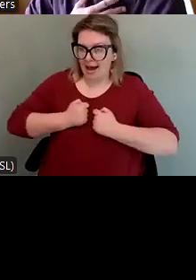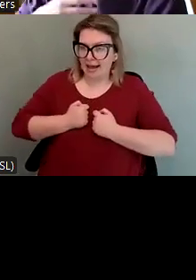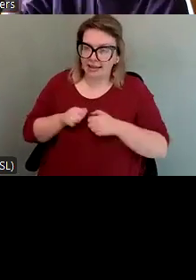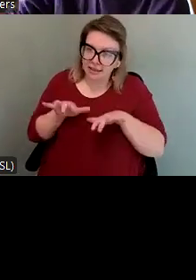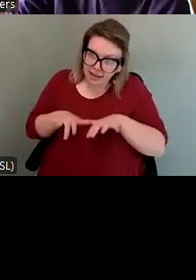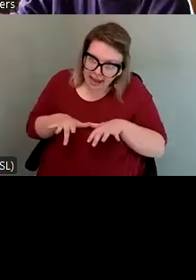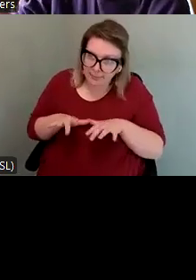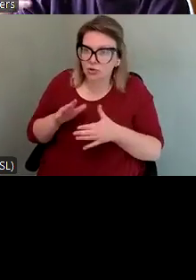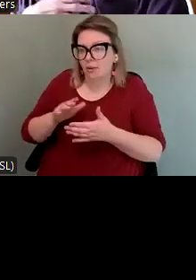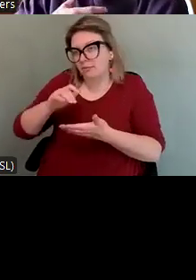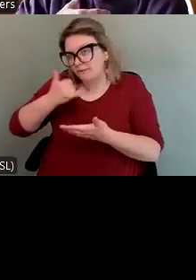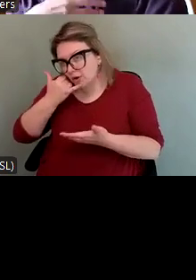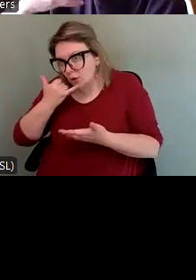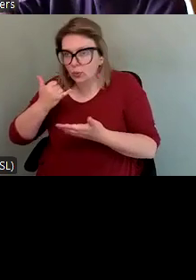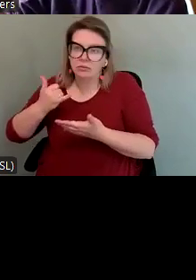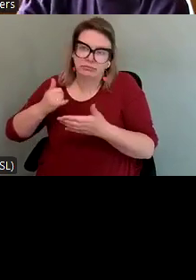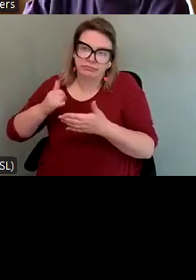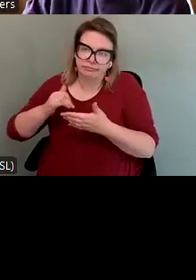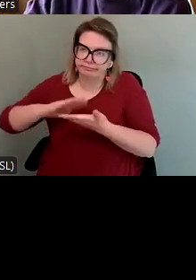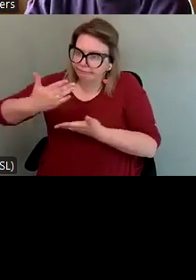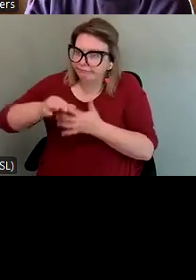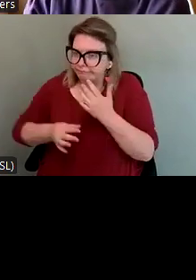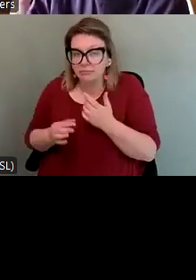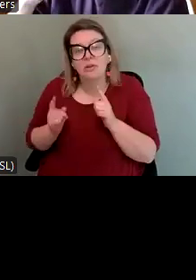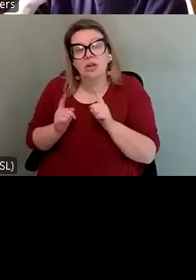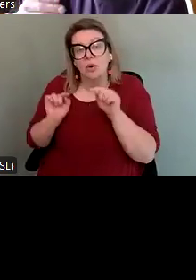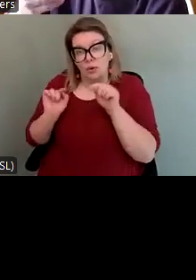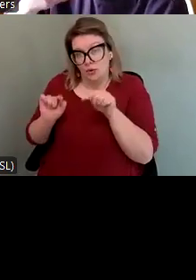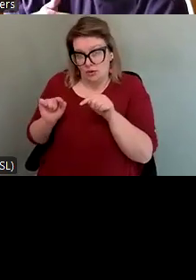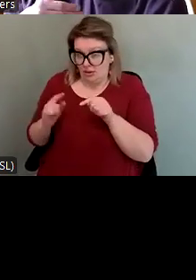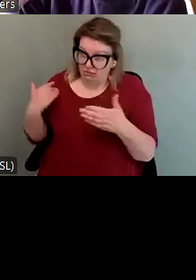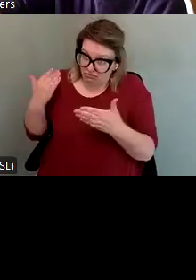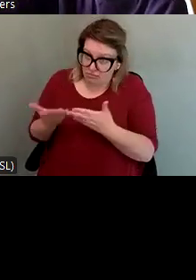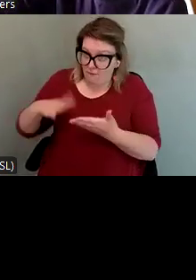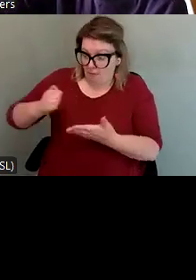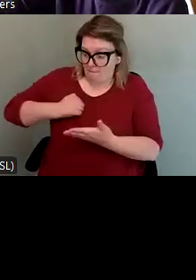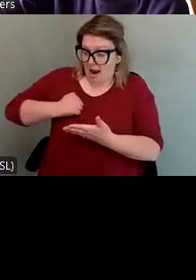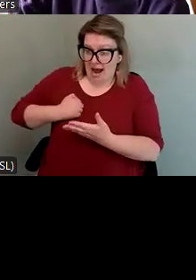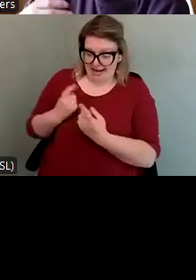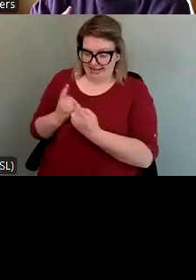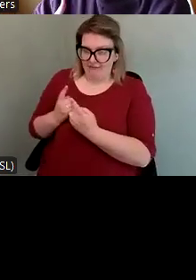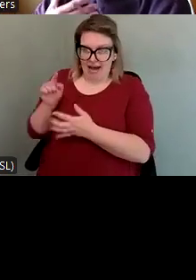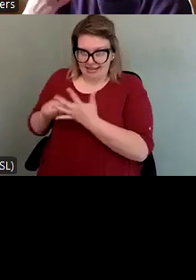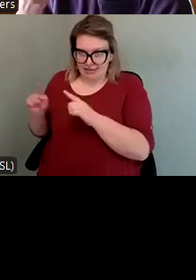to Meta pixel or Google. It's direct from your device to those platforms.